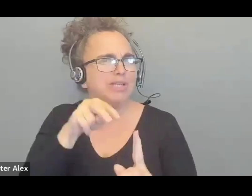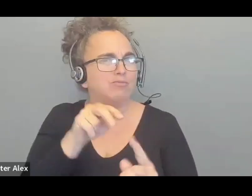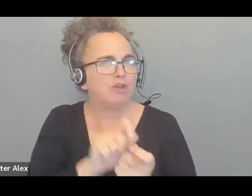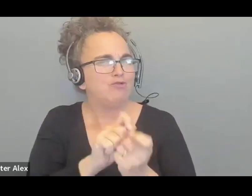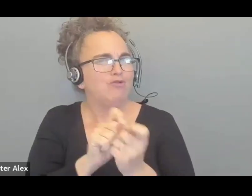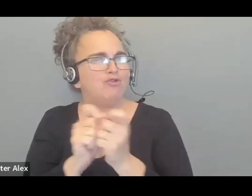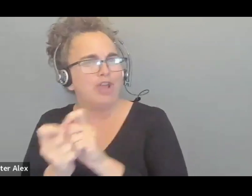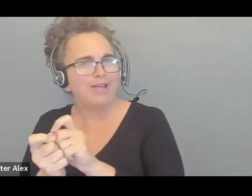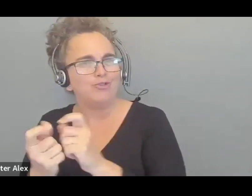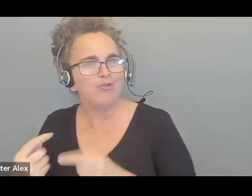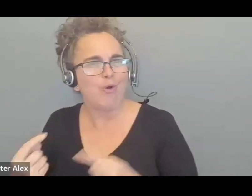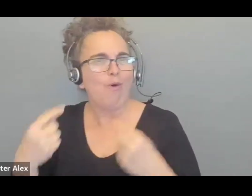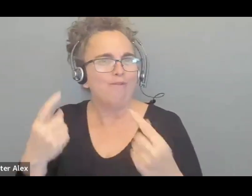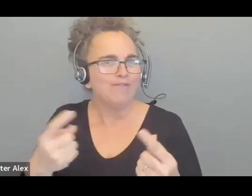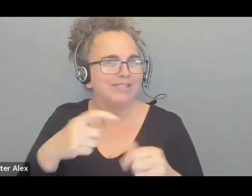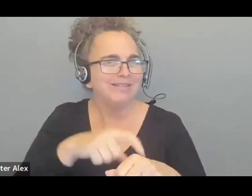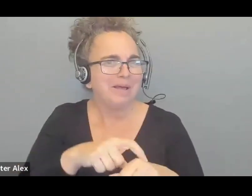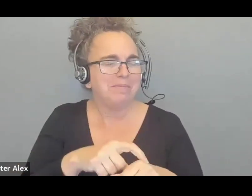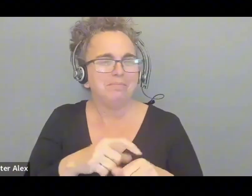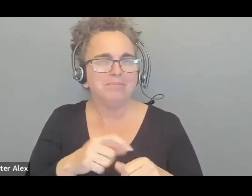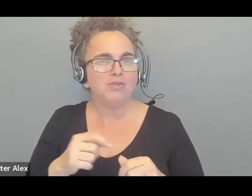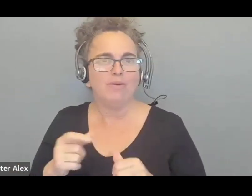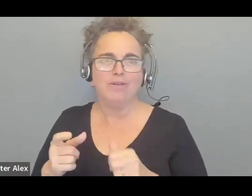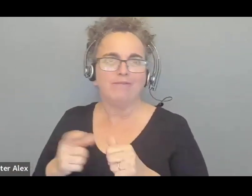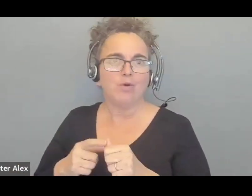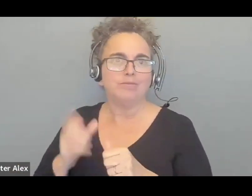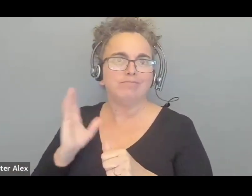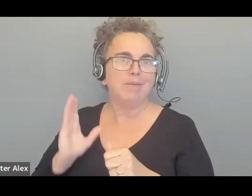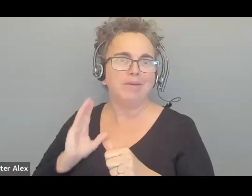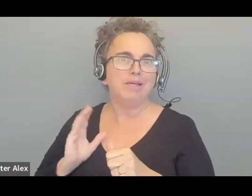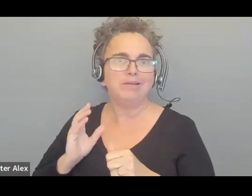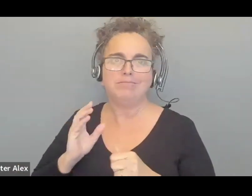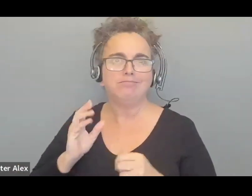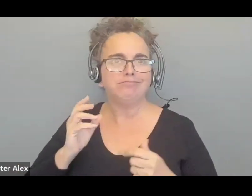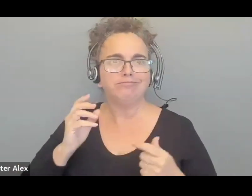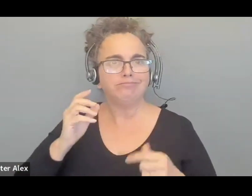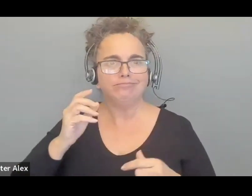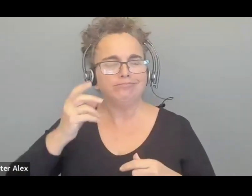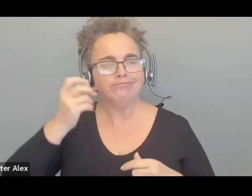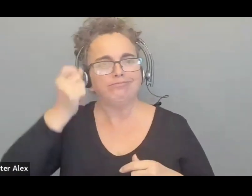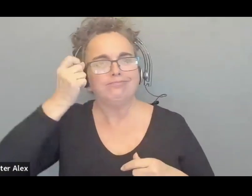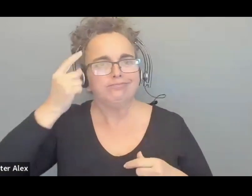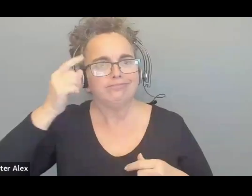So again, kind of what is a misconception you maybe had early on around careers with accessibility